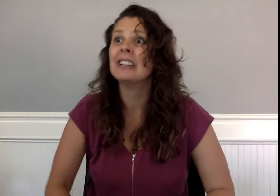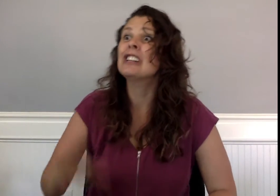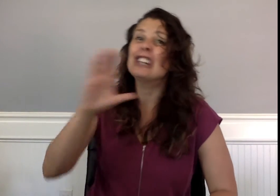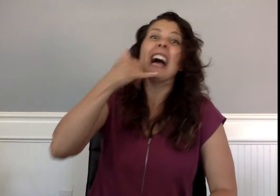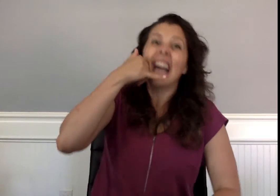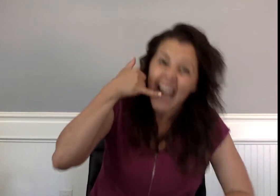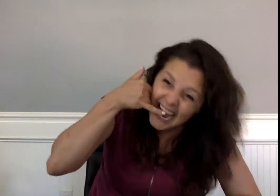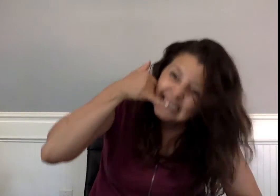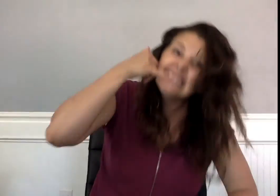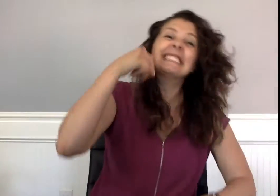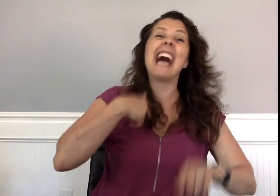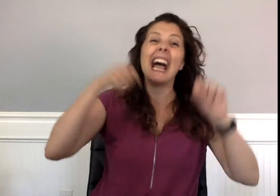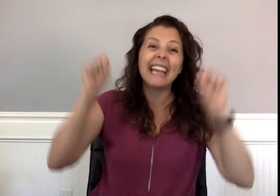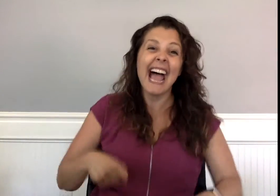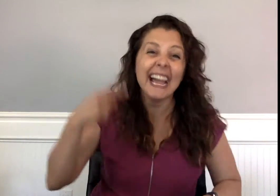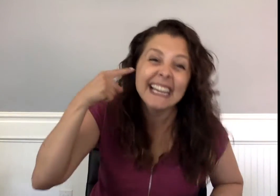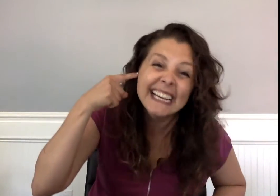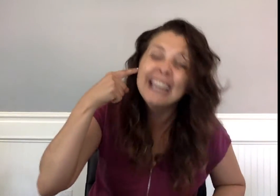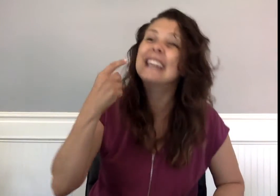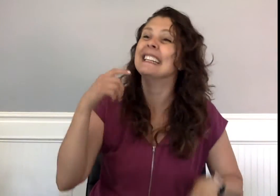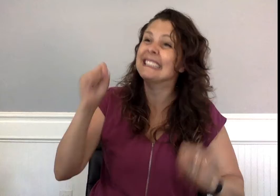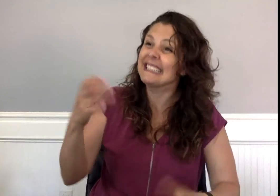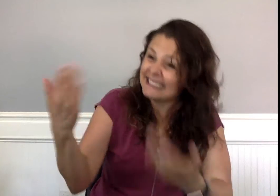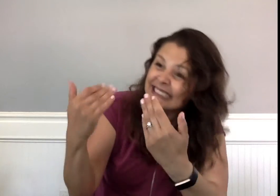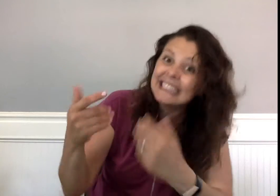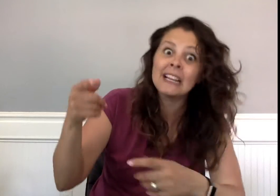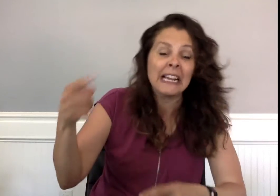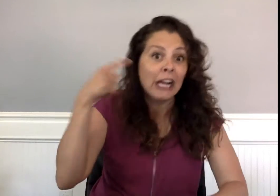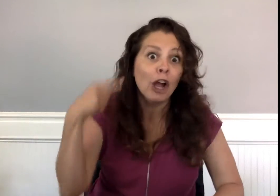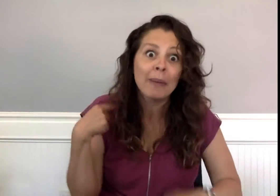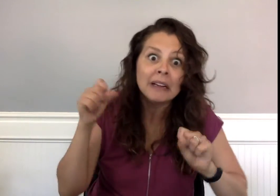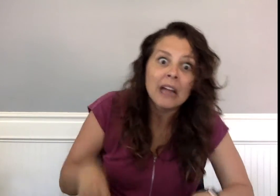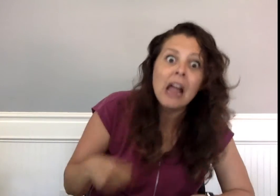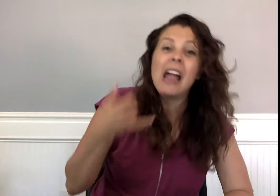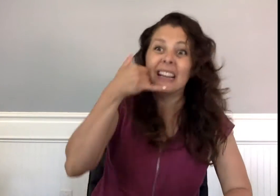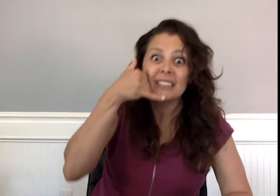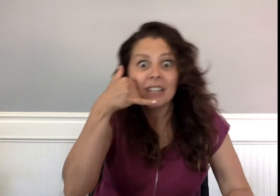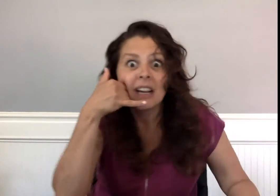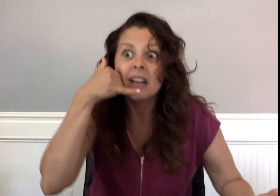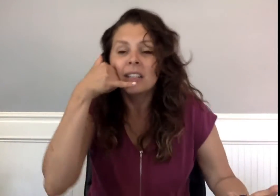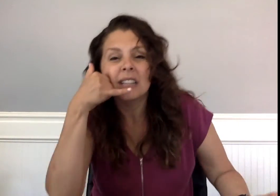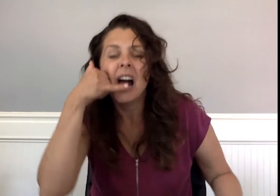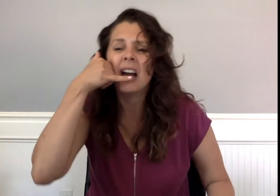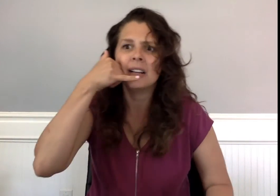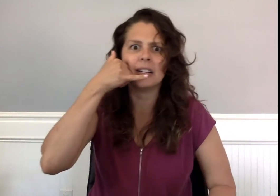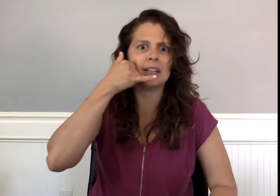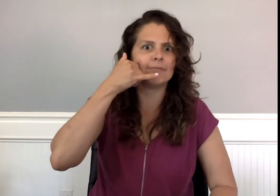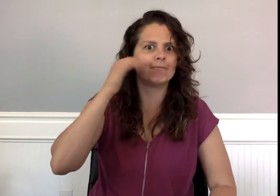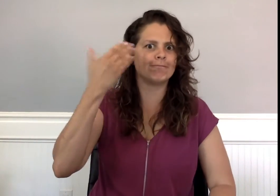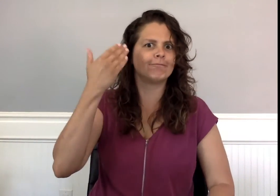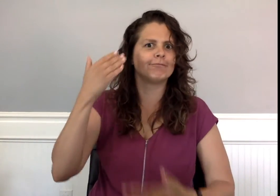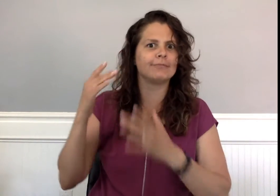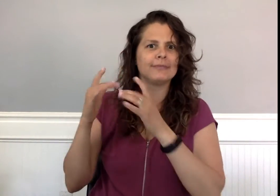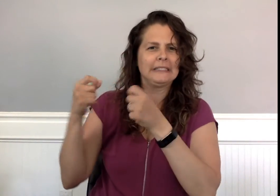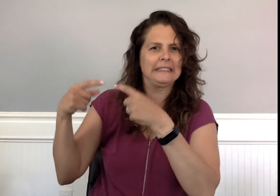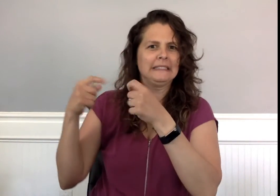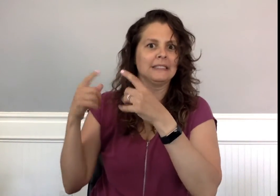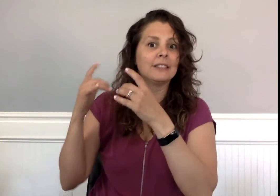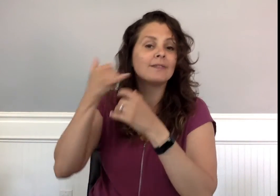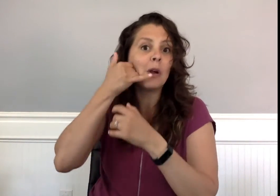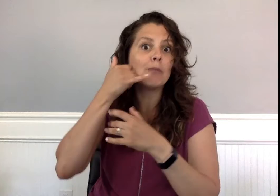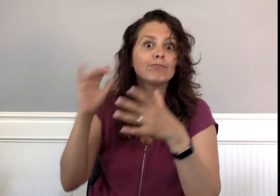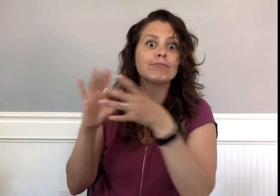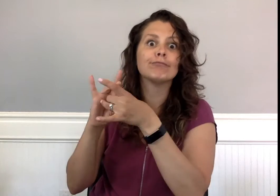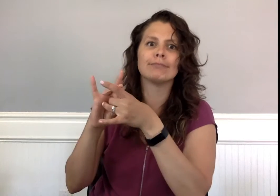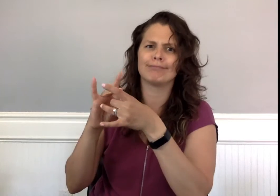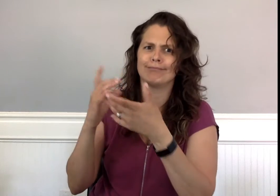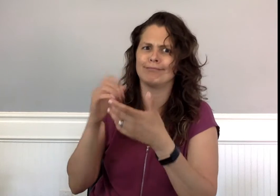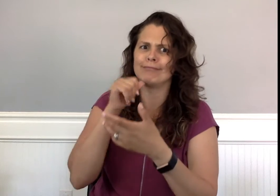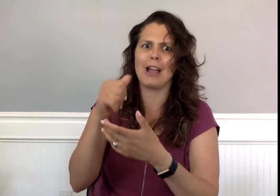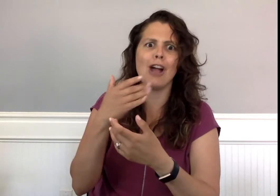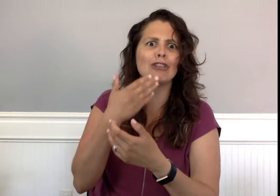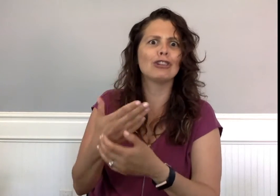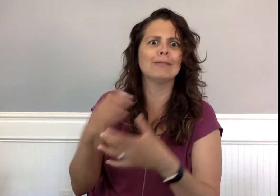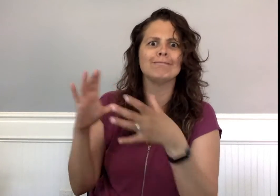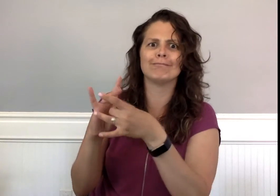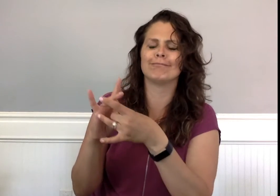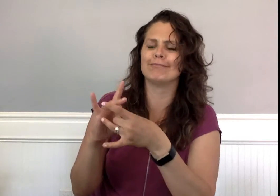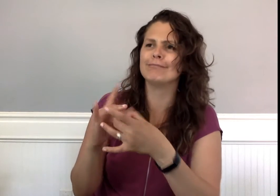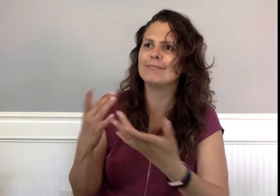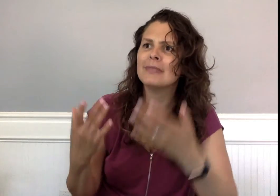“I can hear you! Can you hear me?” Charlie shouted into the phone. Seemed like the connection was weak.